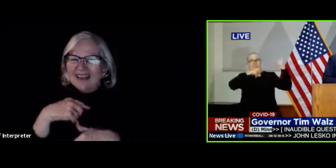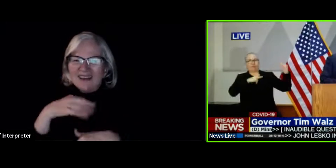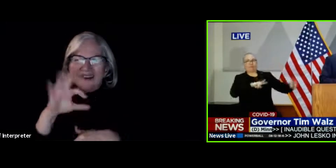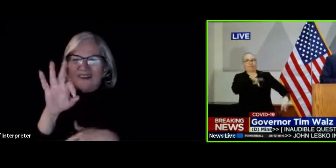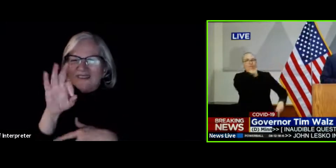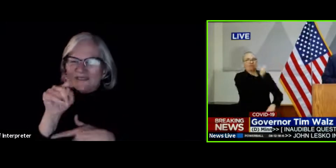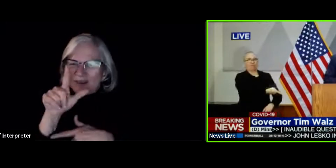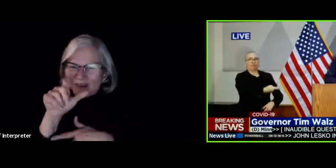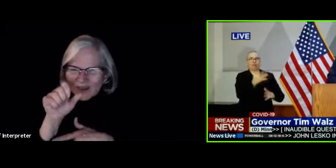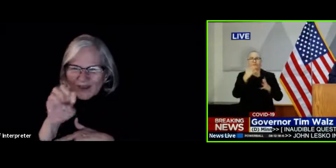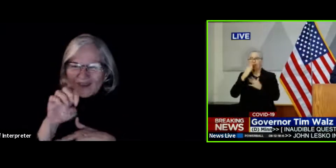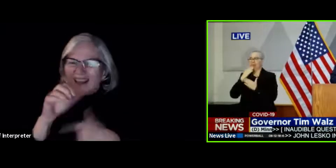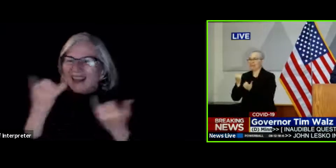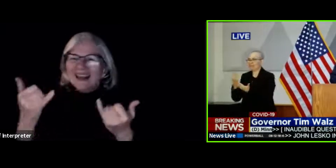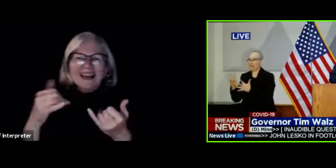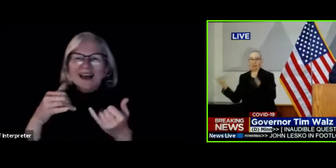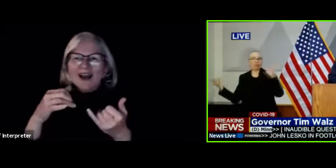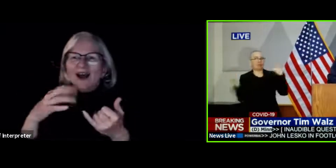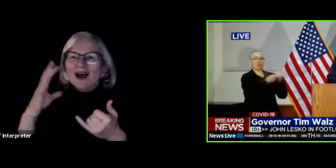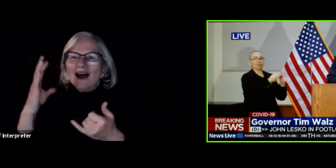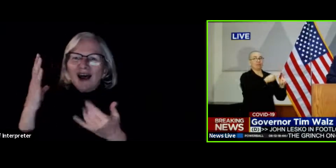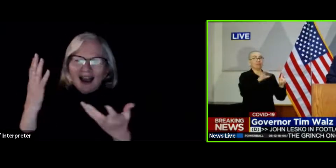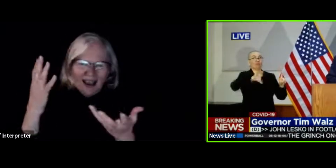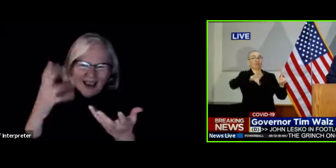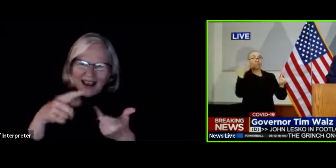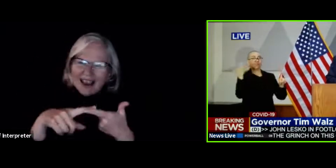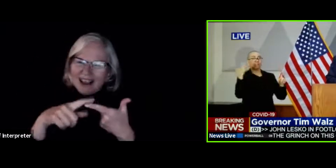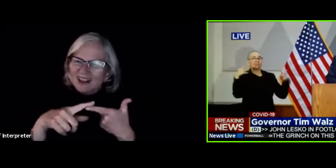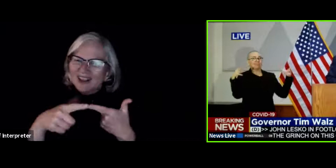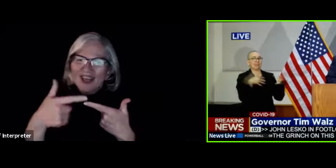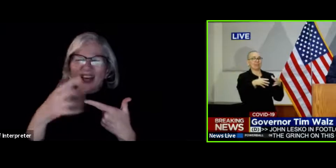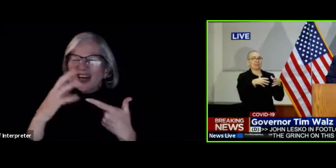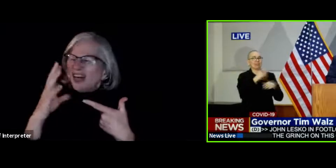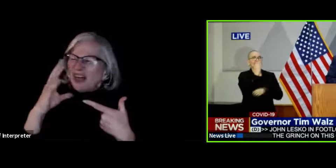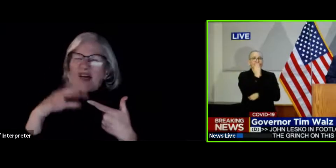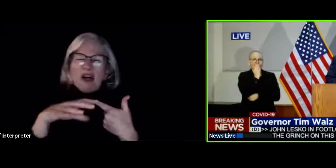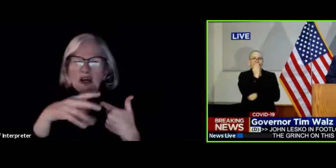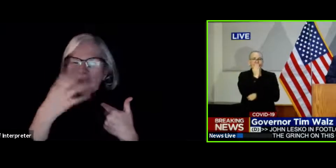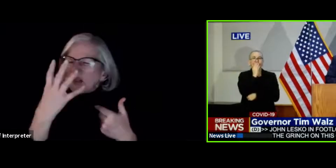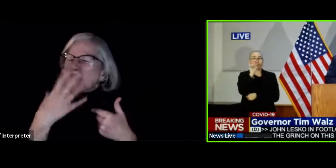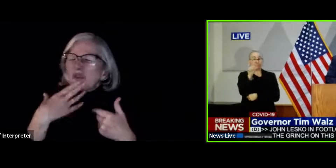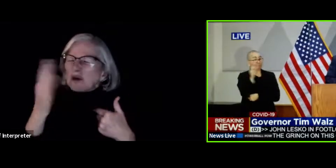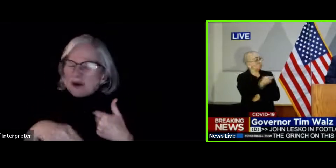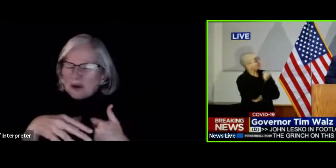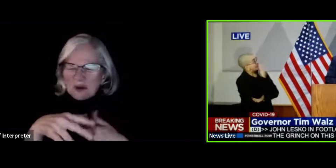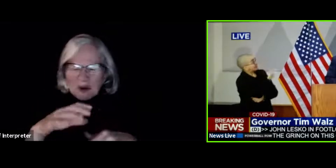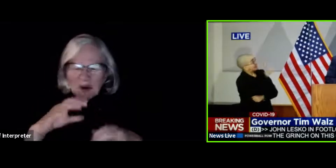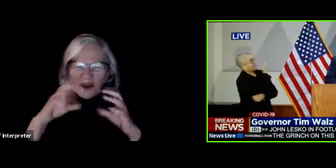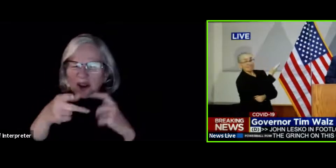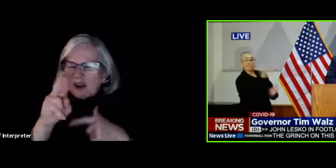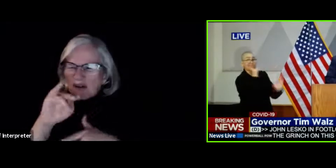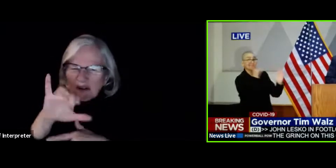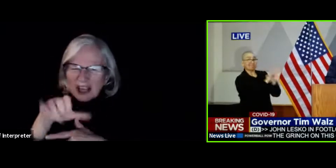QUESTION IS A GOOD ONE. THE QUESTION IS ABOUT CHRISTMAS AND GATHERINGS, I THINK YOU'LL SEE THE LAGS COMING IN. I DO THING, AGAIN,